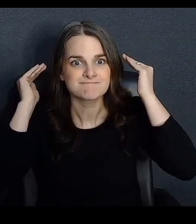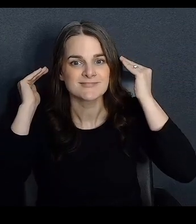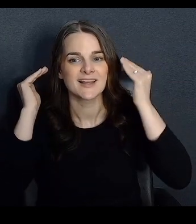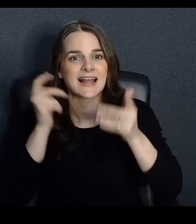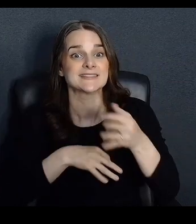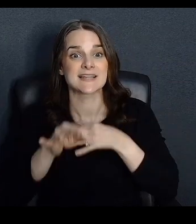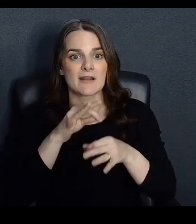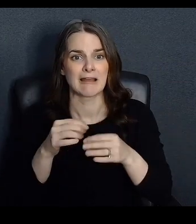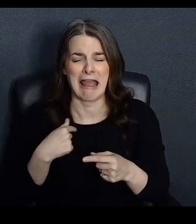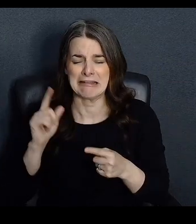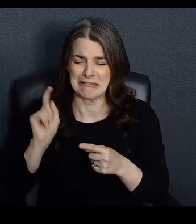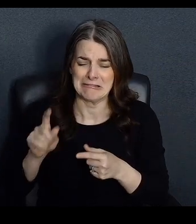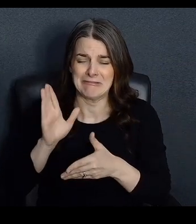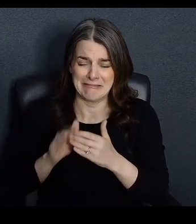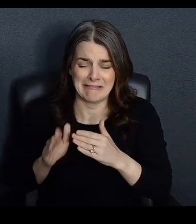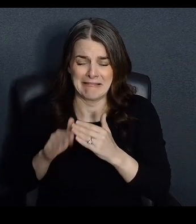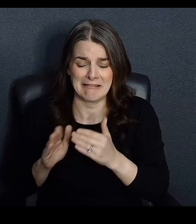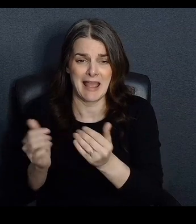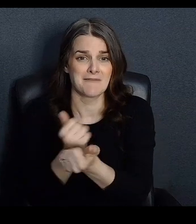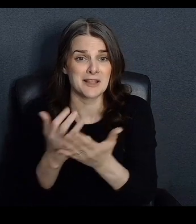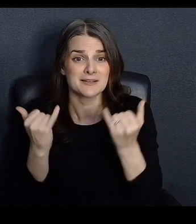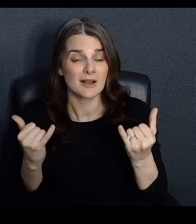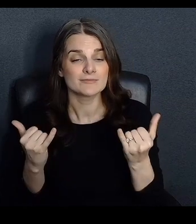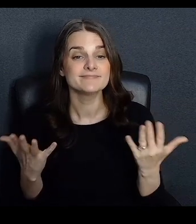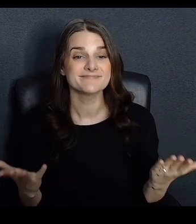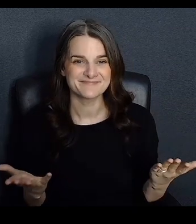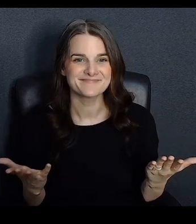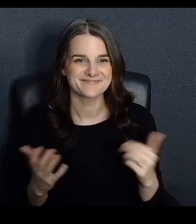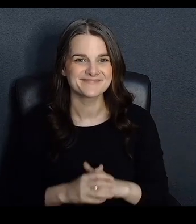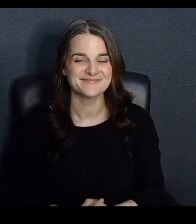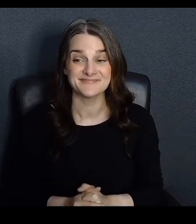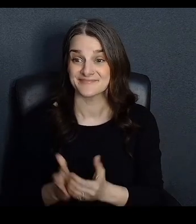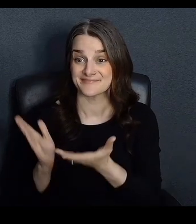I need to complete this task. In this example, it looks like they're